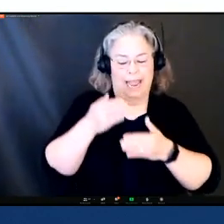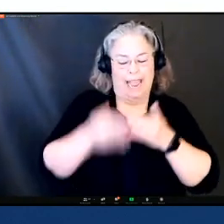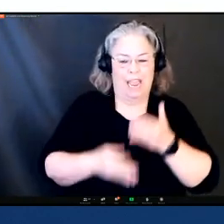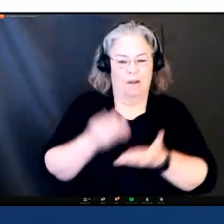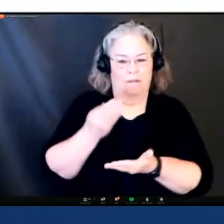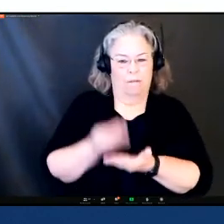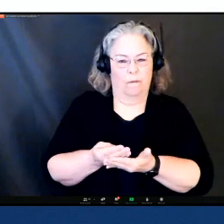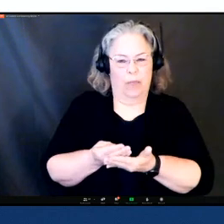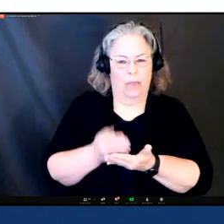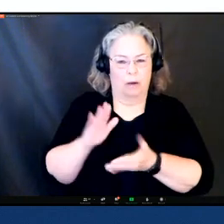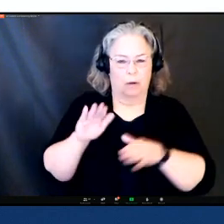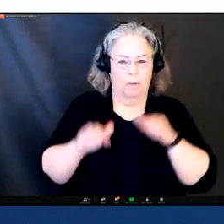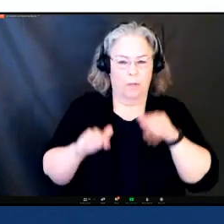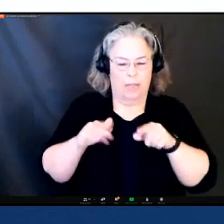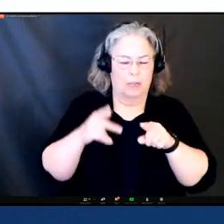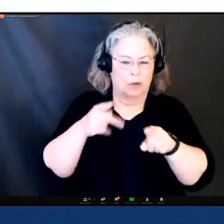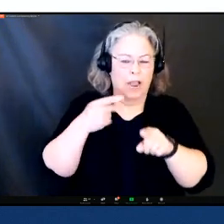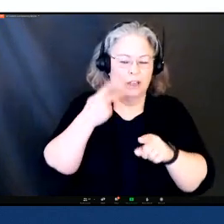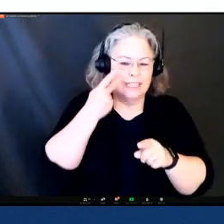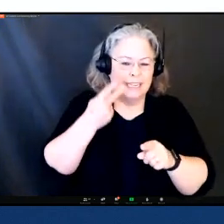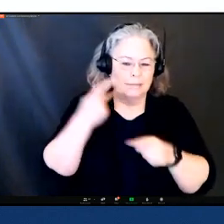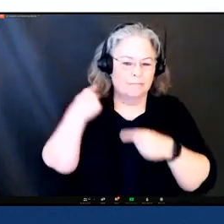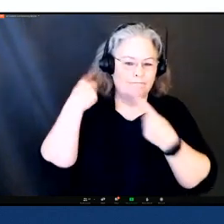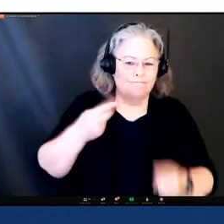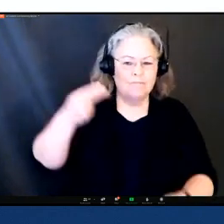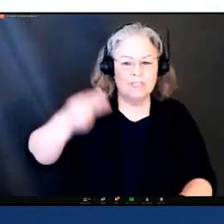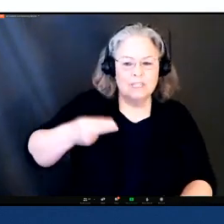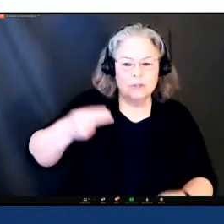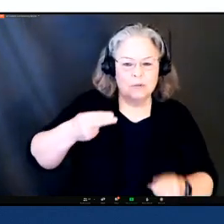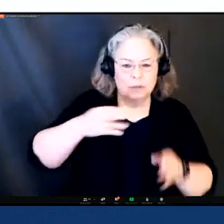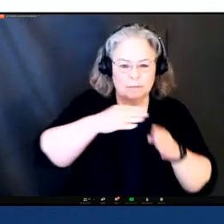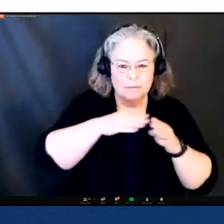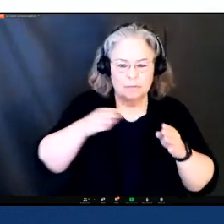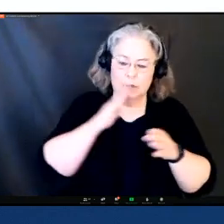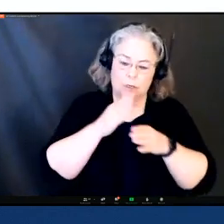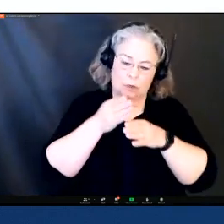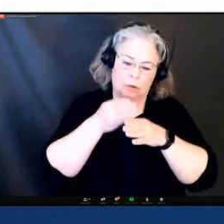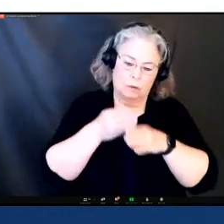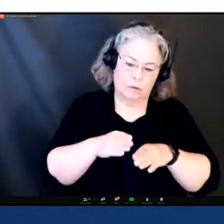the recent history of that unbalance, which is split between restricted reserves